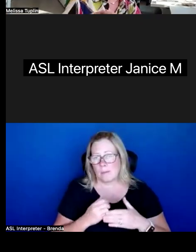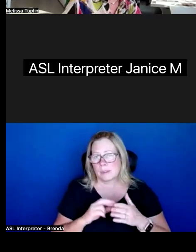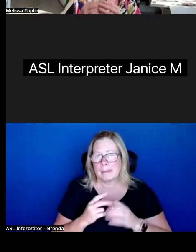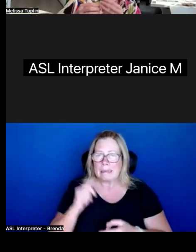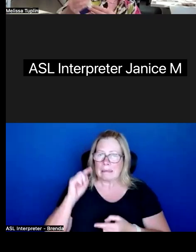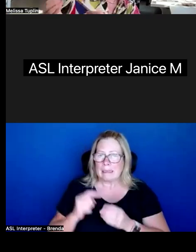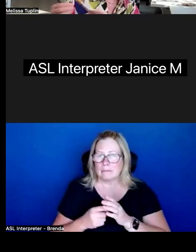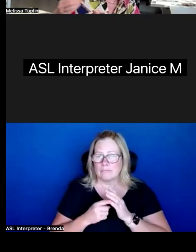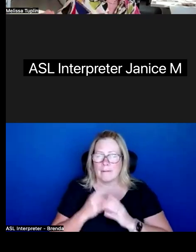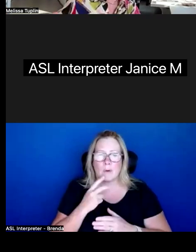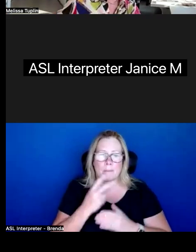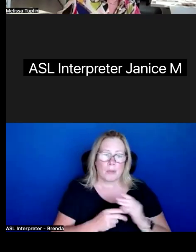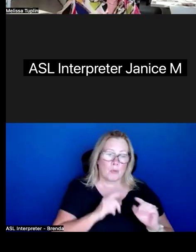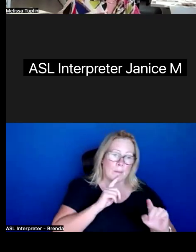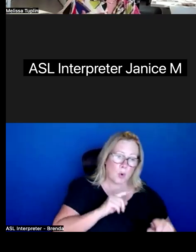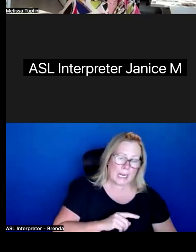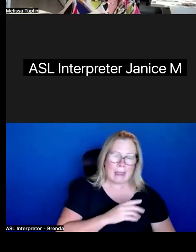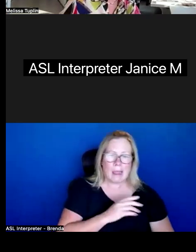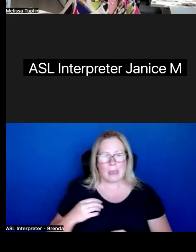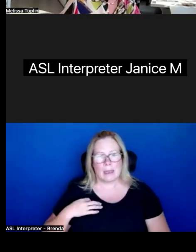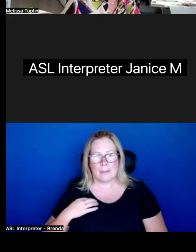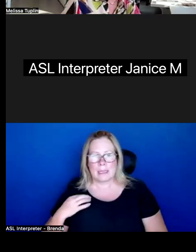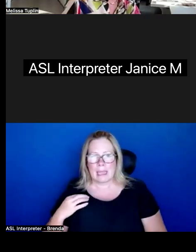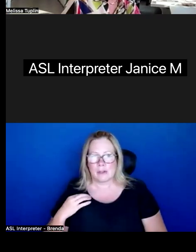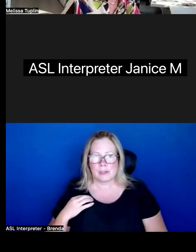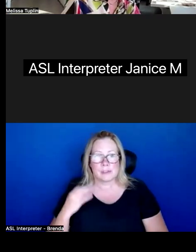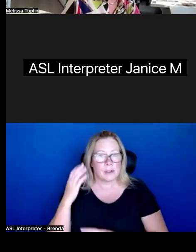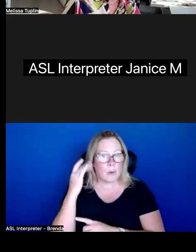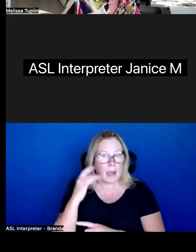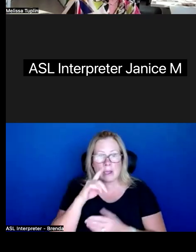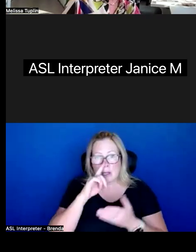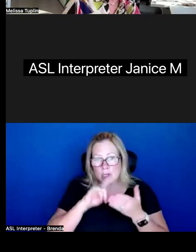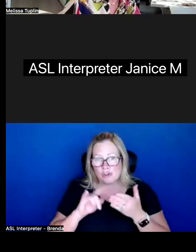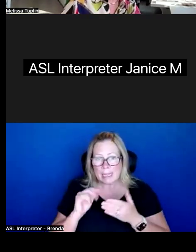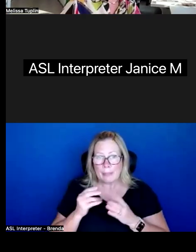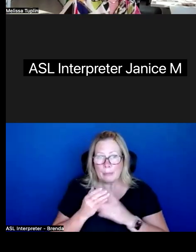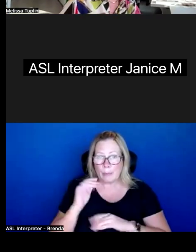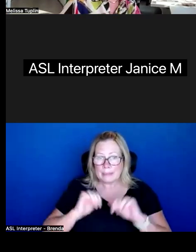reports and applications since check-ins through assessment will be more frequent.